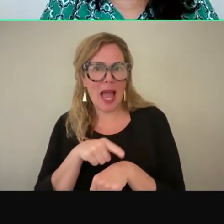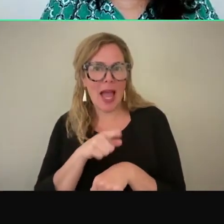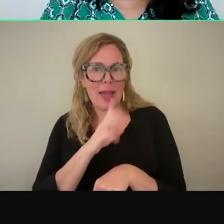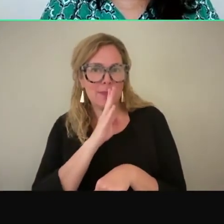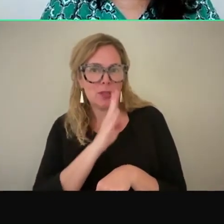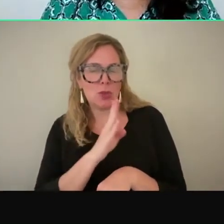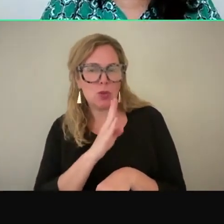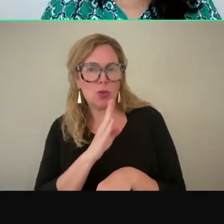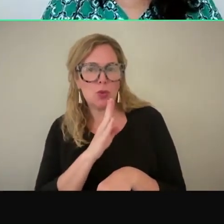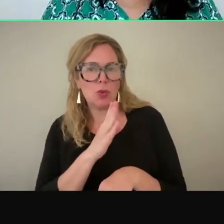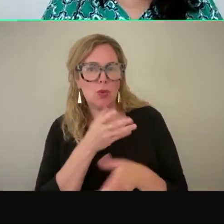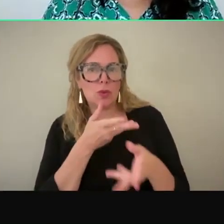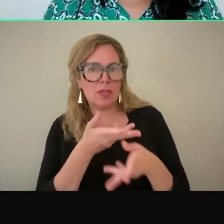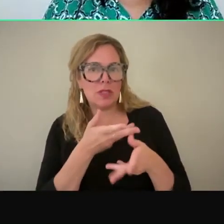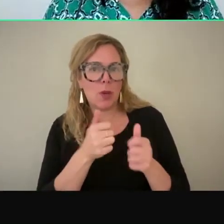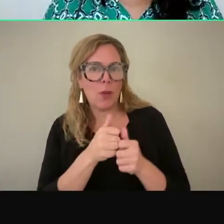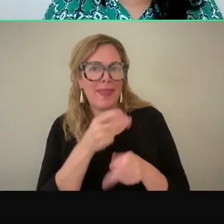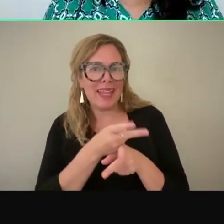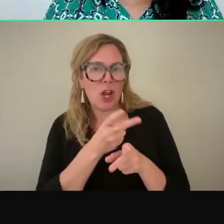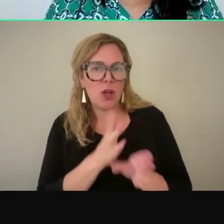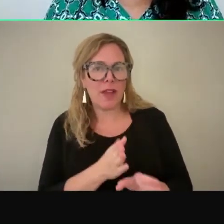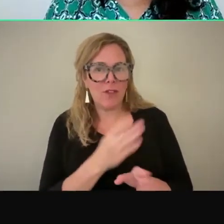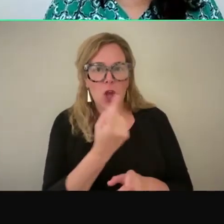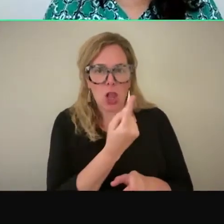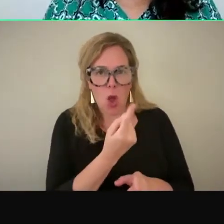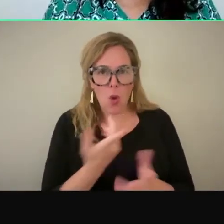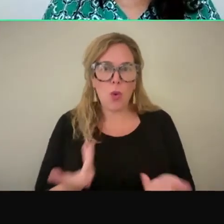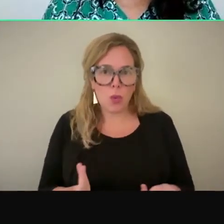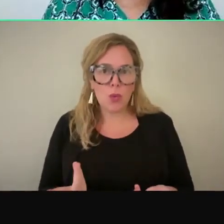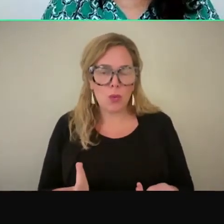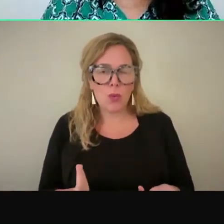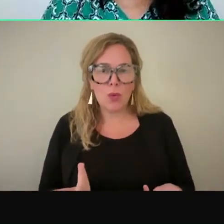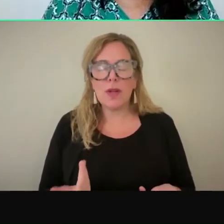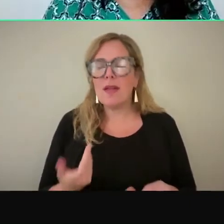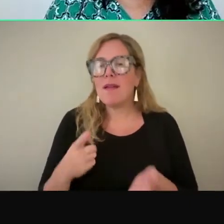Often caregivers are not that comfortable describing some of the changes in behavior